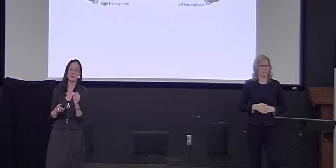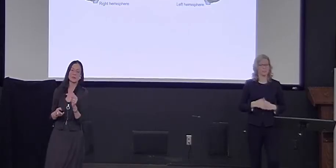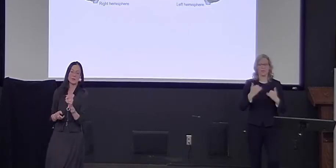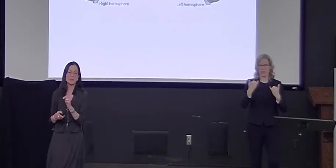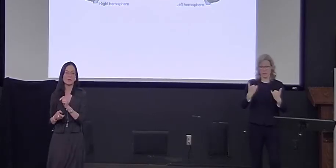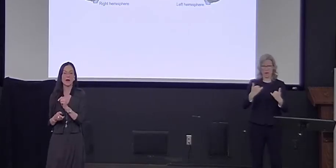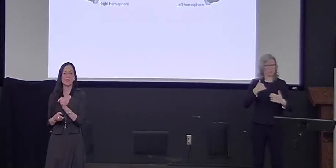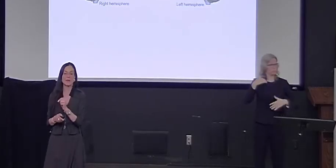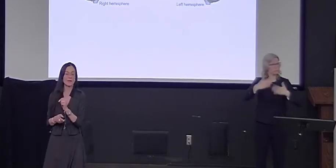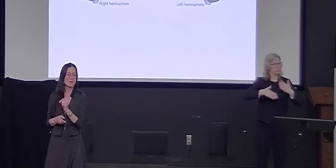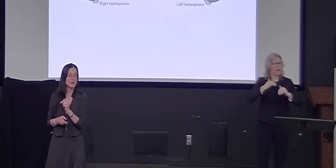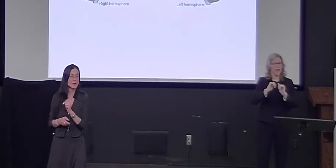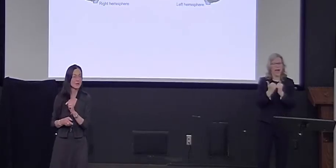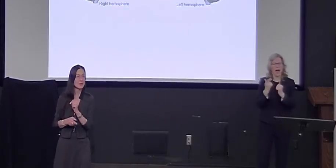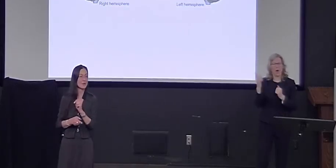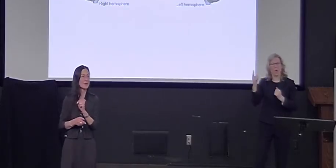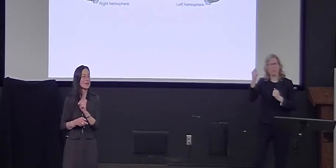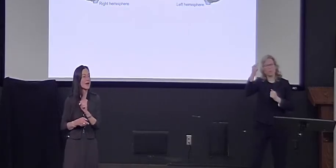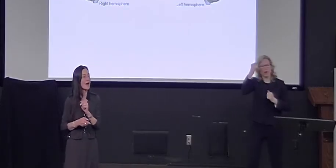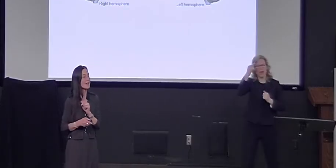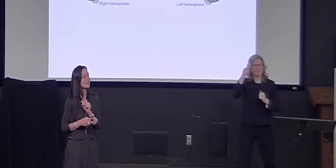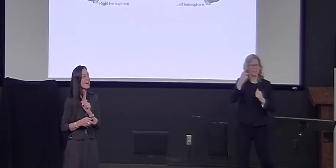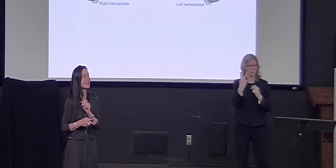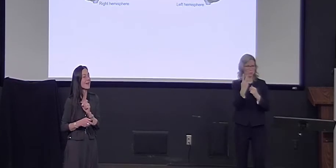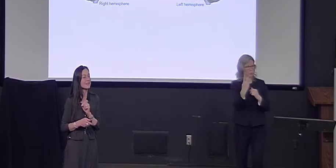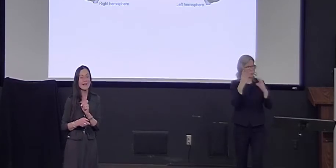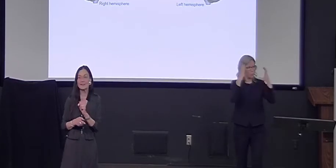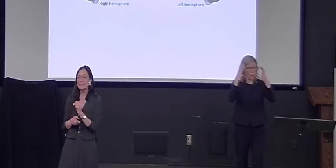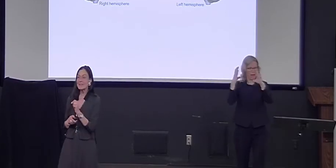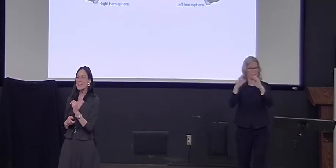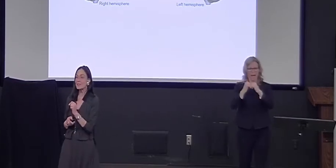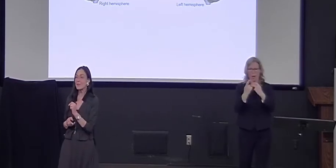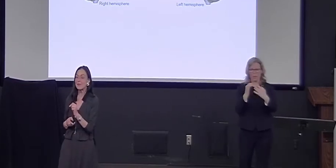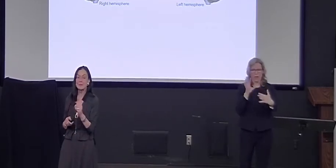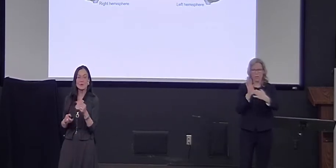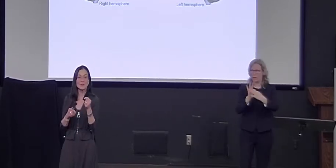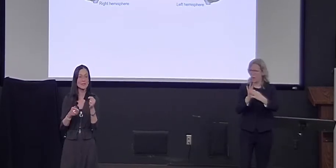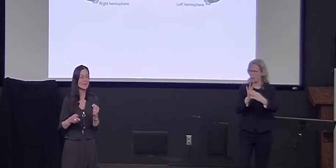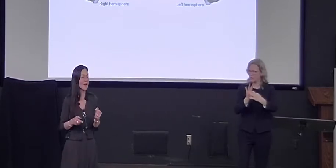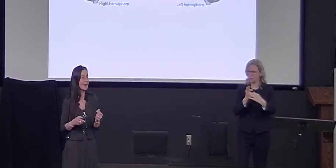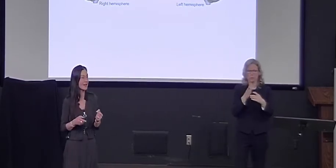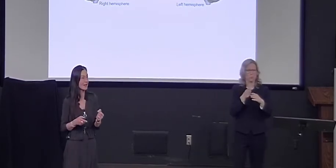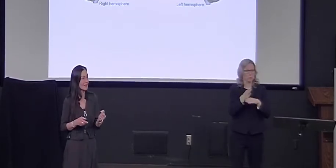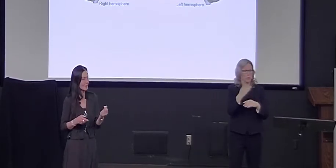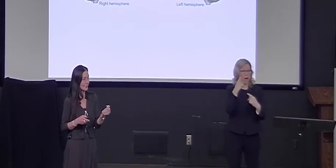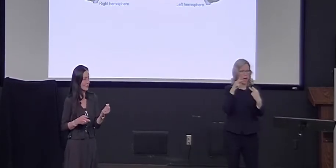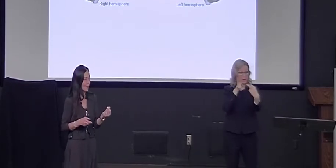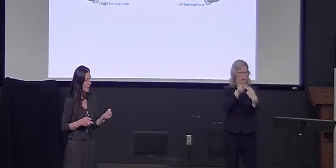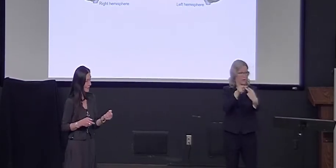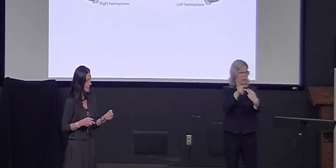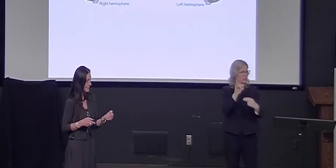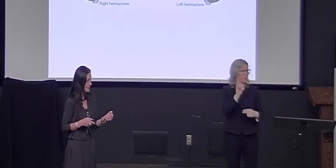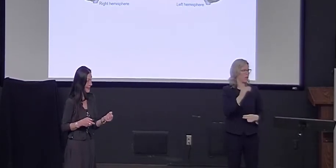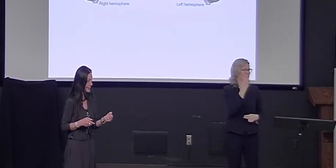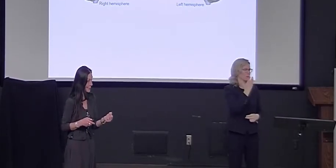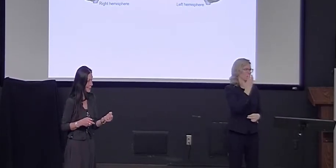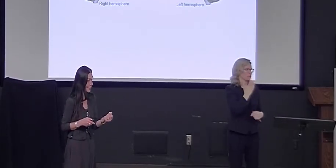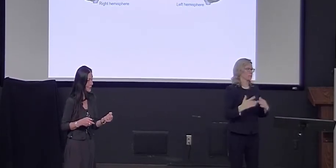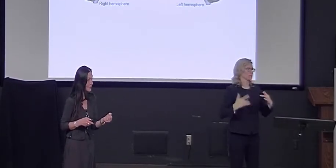to each other during eye-to-eye contact, and this is one of the most exciting sort of parts of this type of work